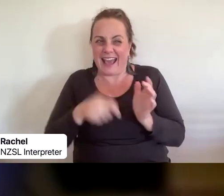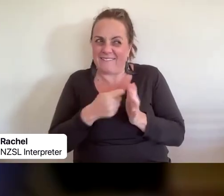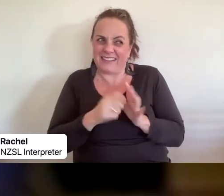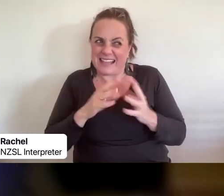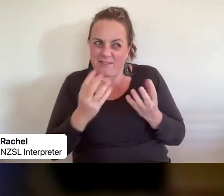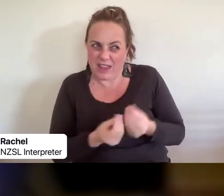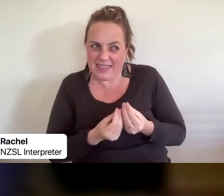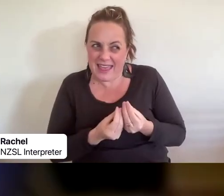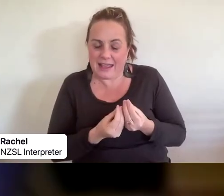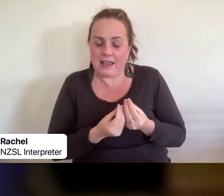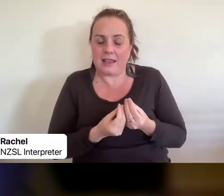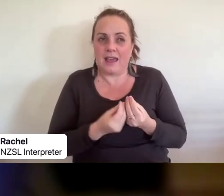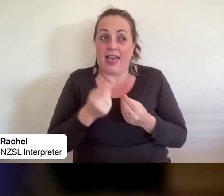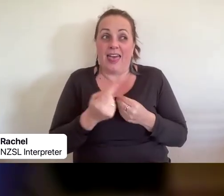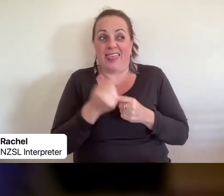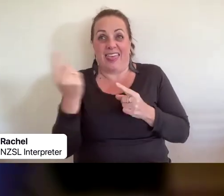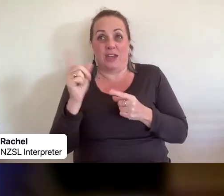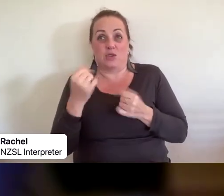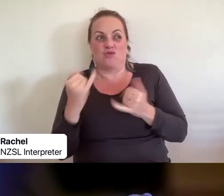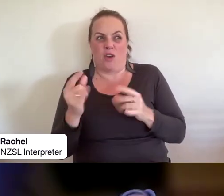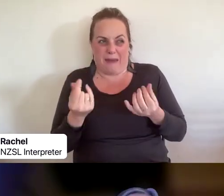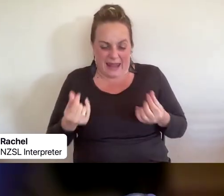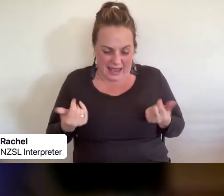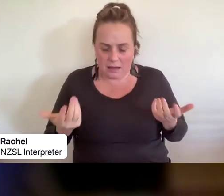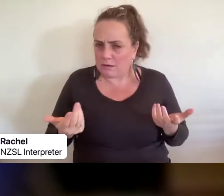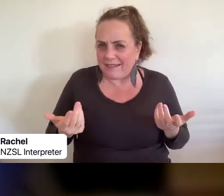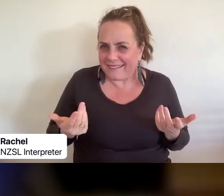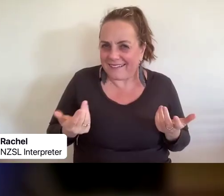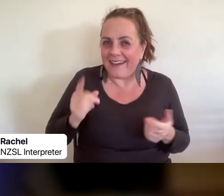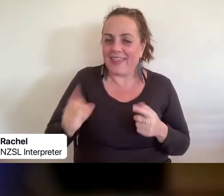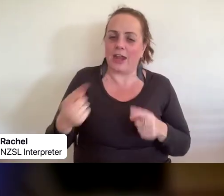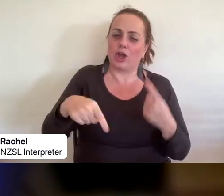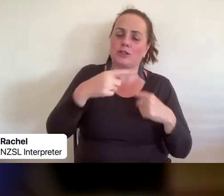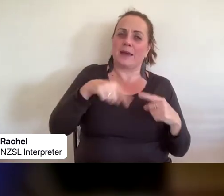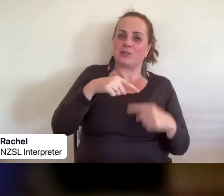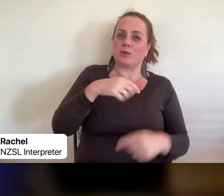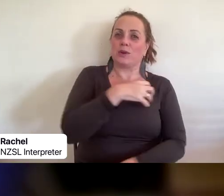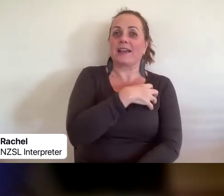done wrong because we haven't got enough money", because that goes back to the State looking at